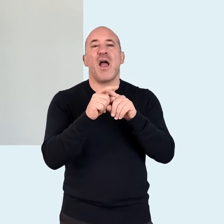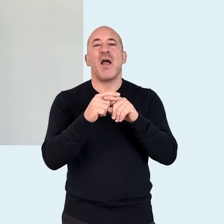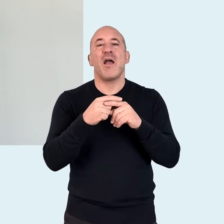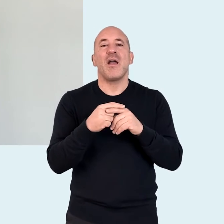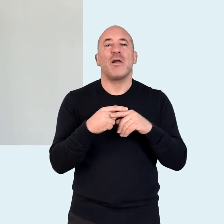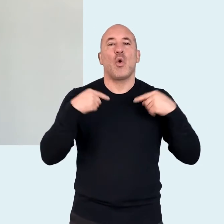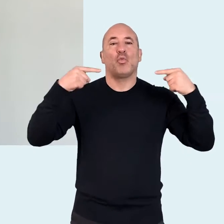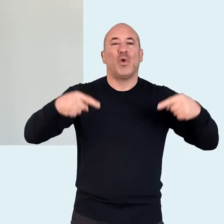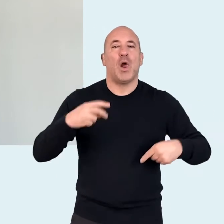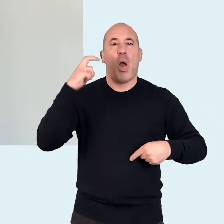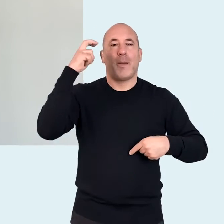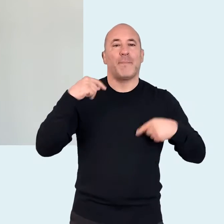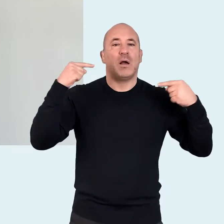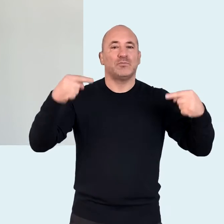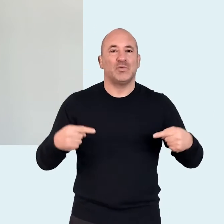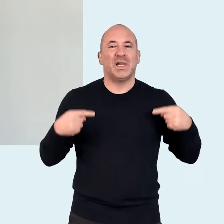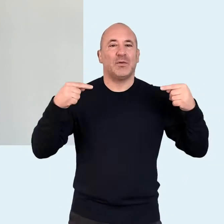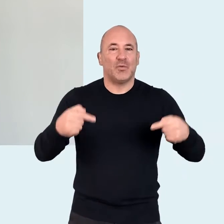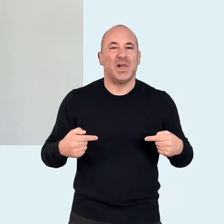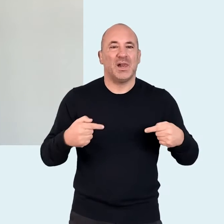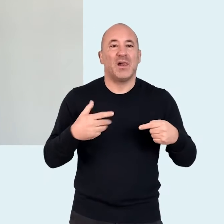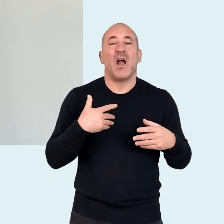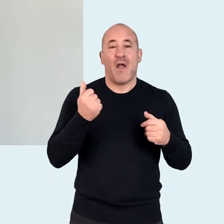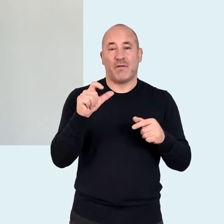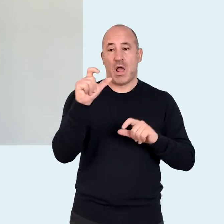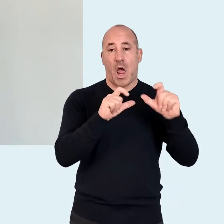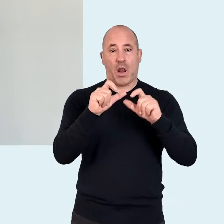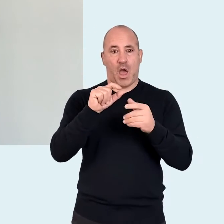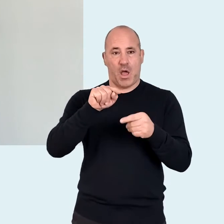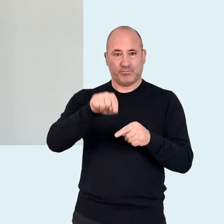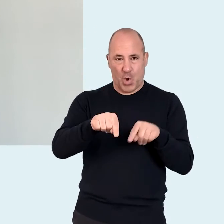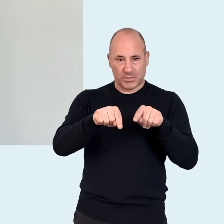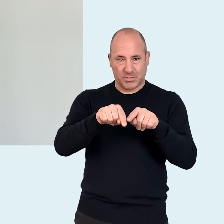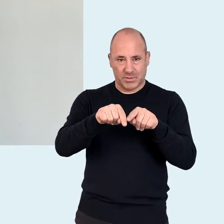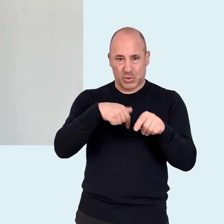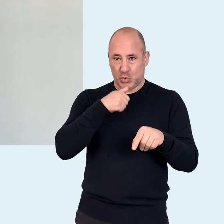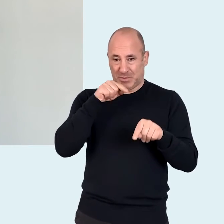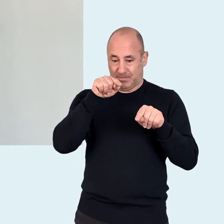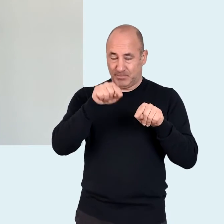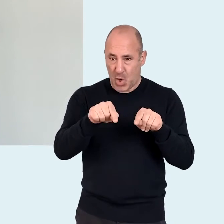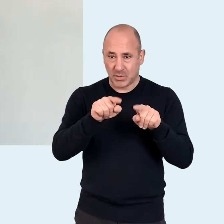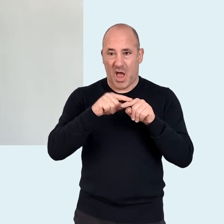I do an activity where I do wheels on the bus and I've got a coloured spot and I use